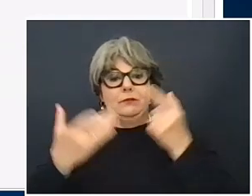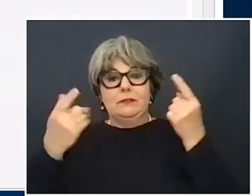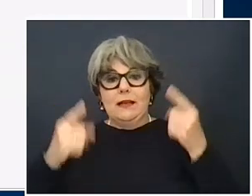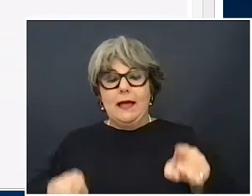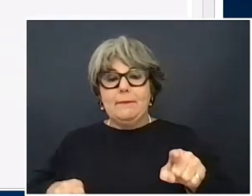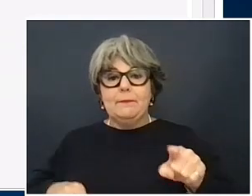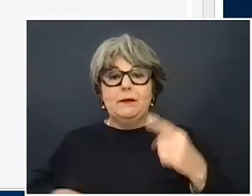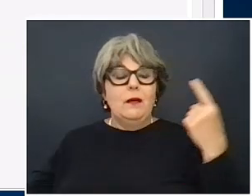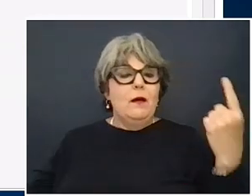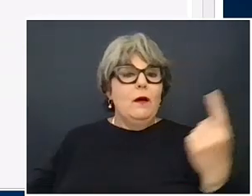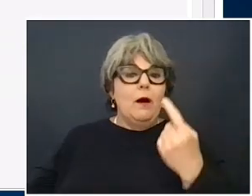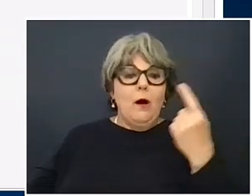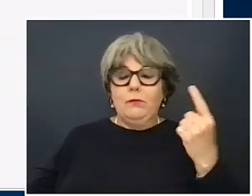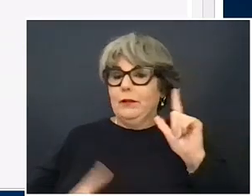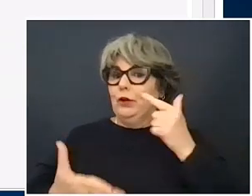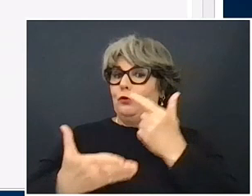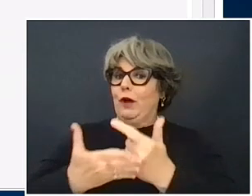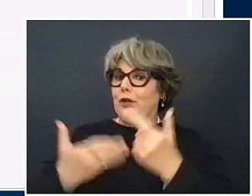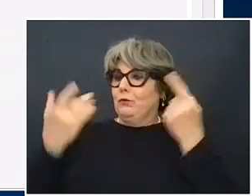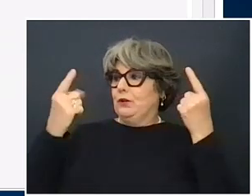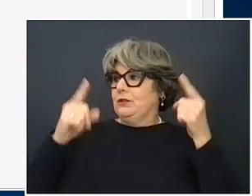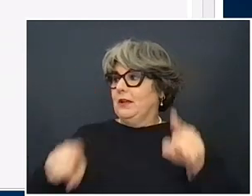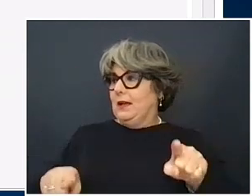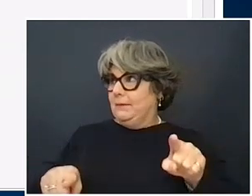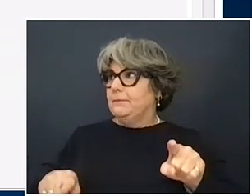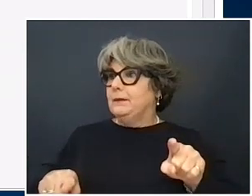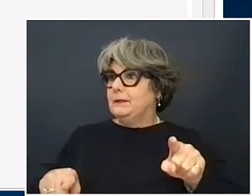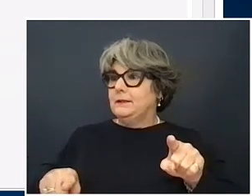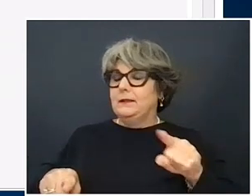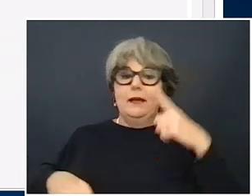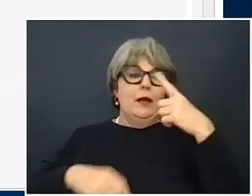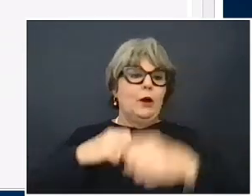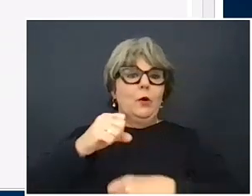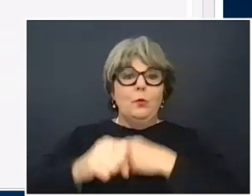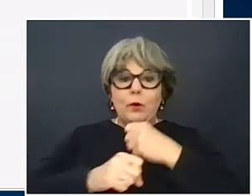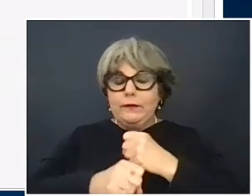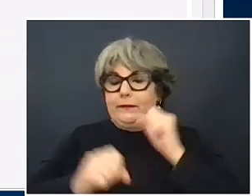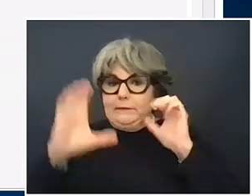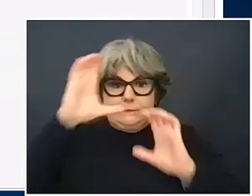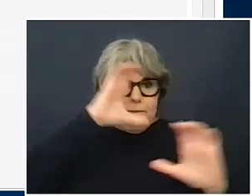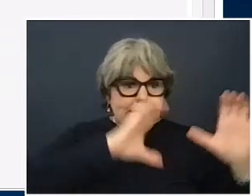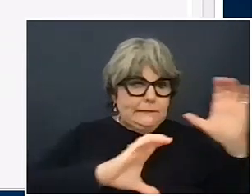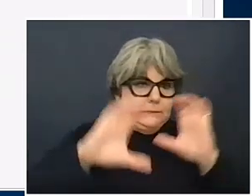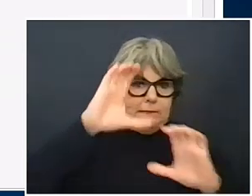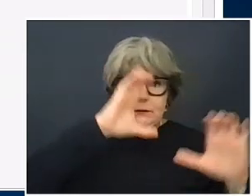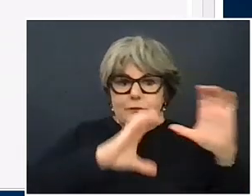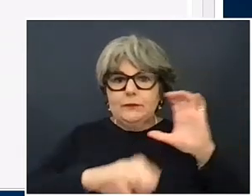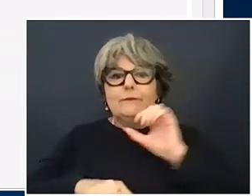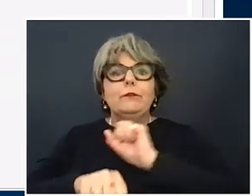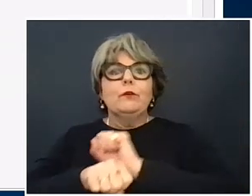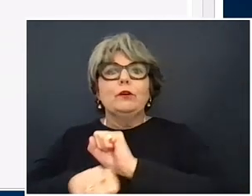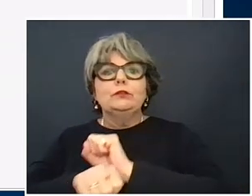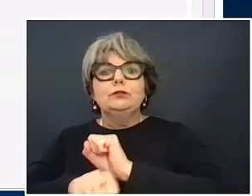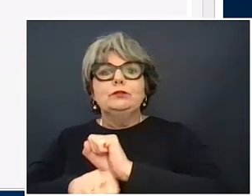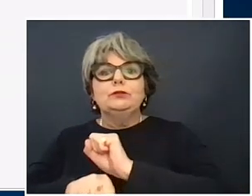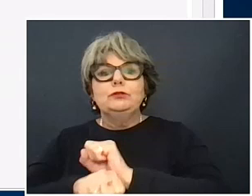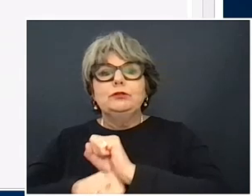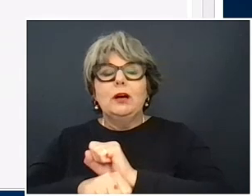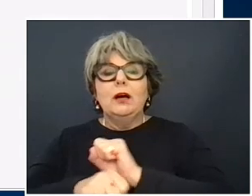upon graduation and a year-long search for a job - Or non-graduation. Or non-graduation for that matter.